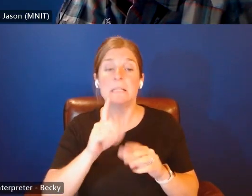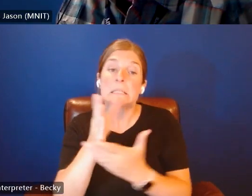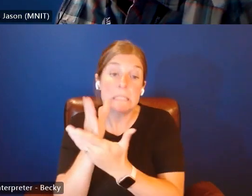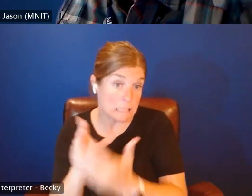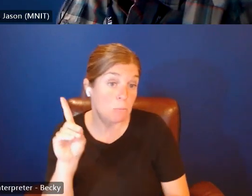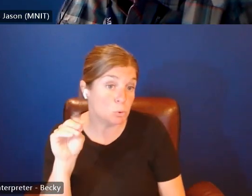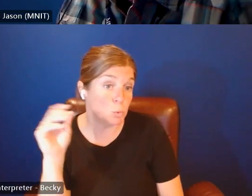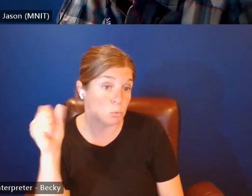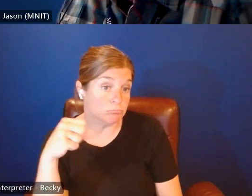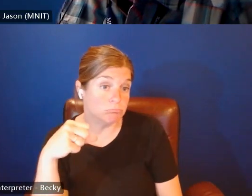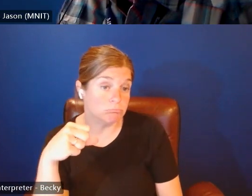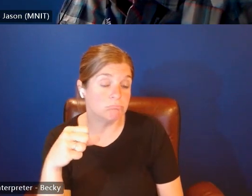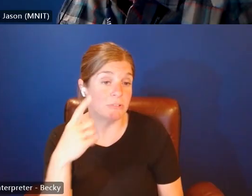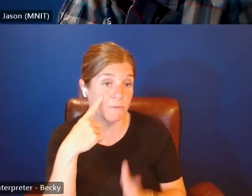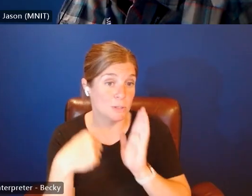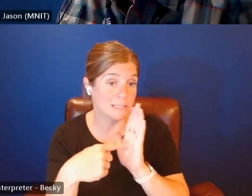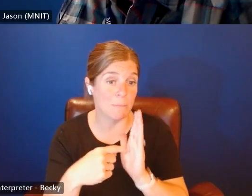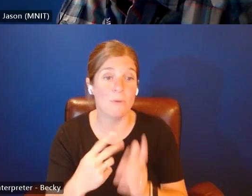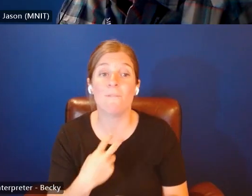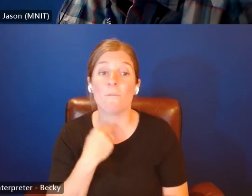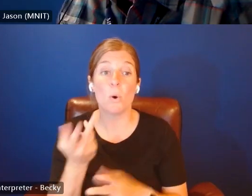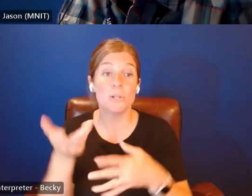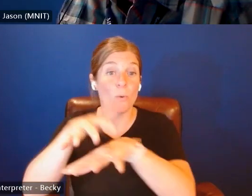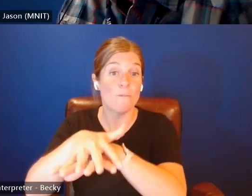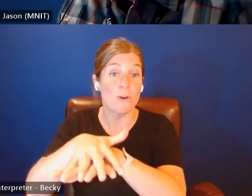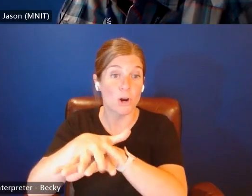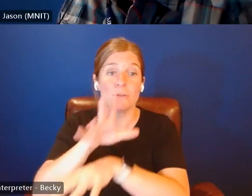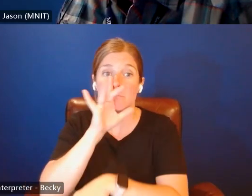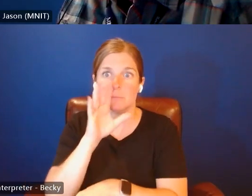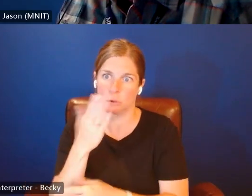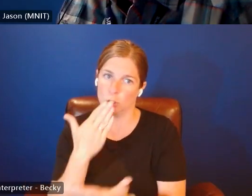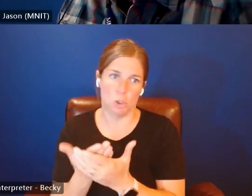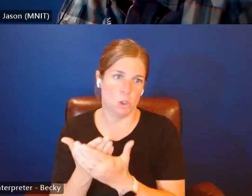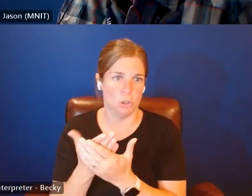For example, voiceover is quite good at providing information